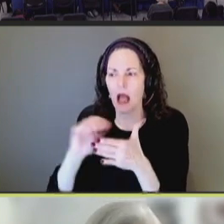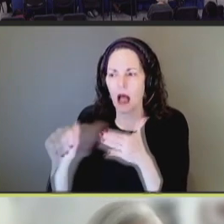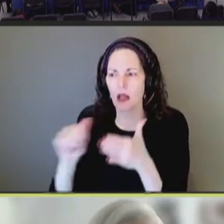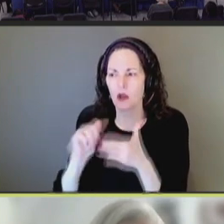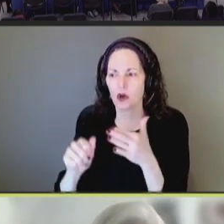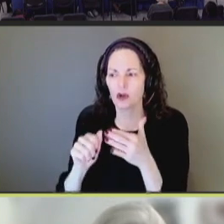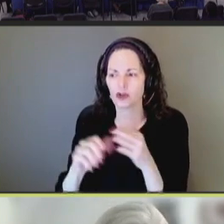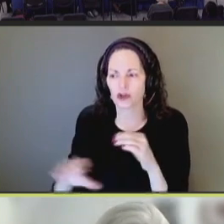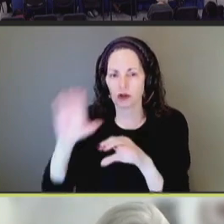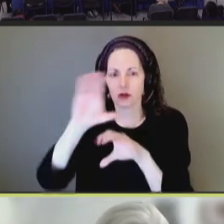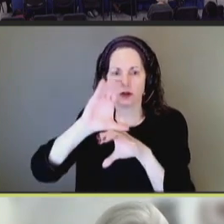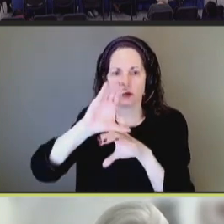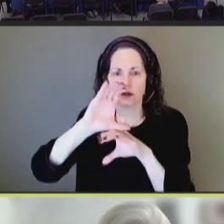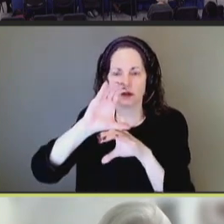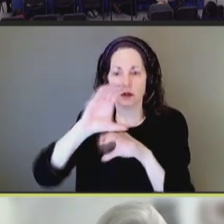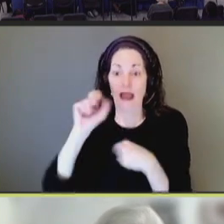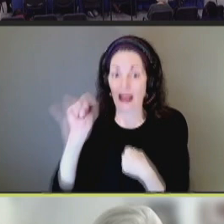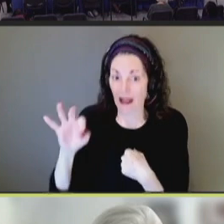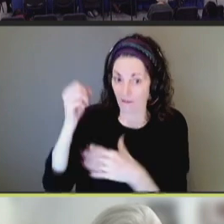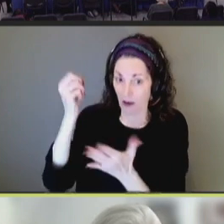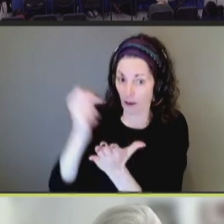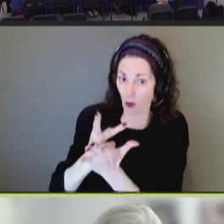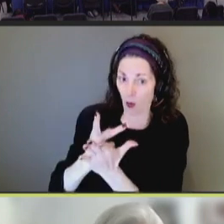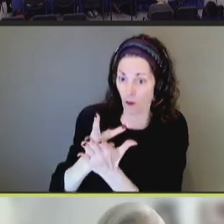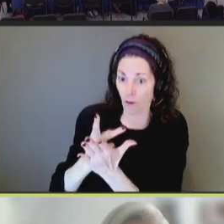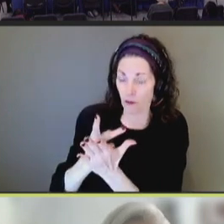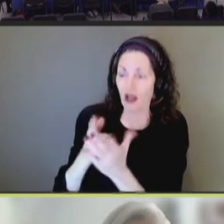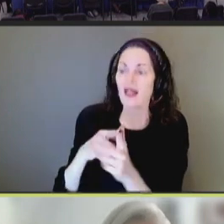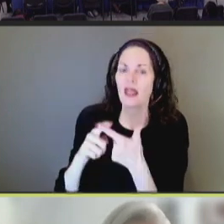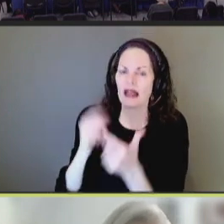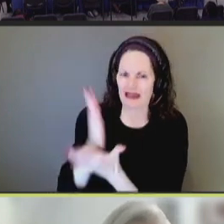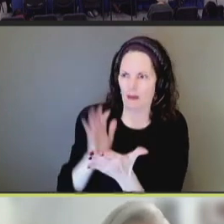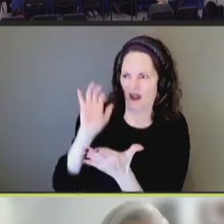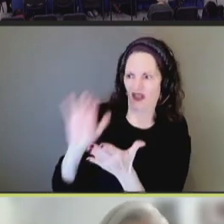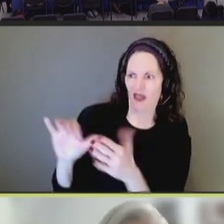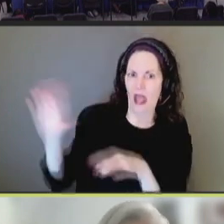And if this is approved -- and some of this funding can be used to help support the